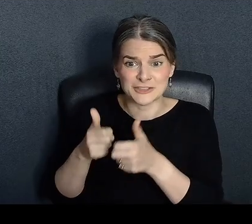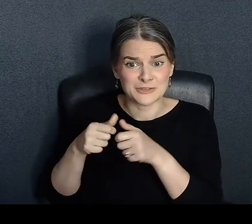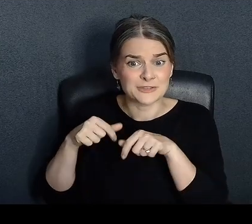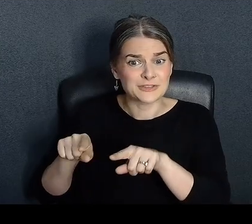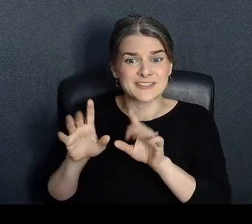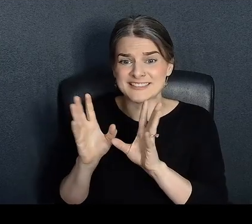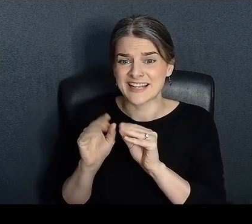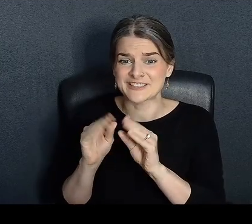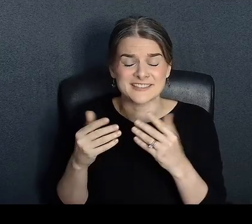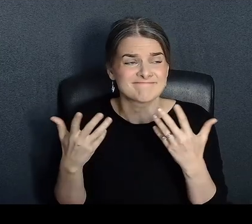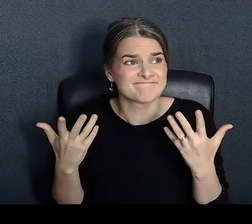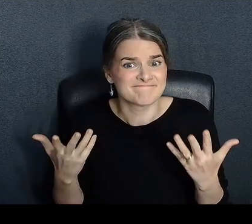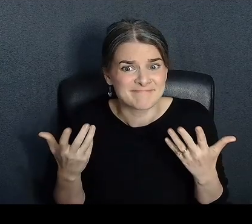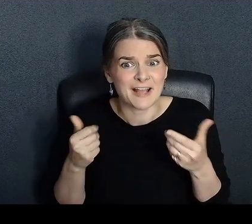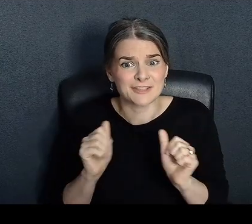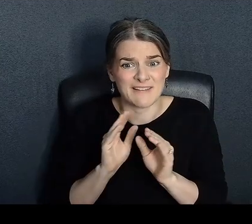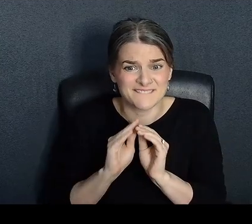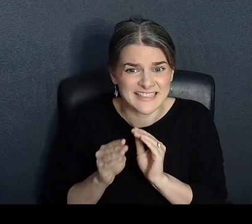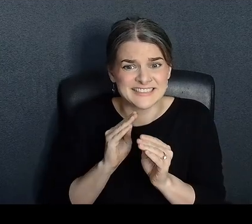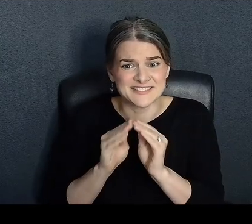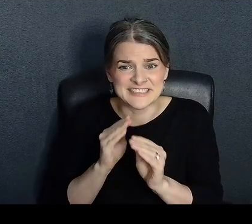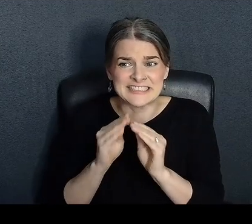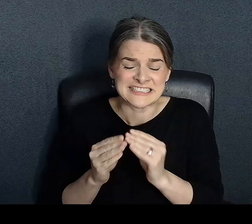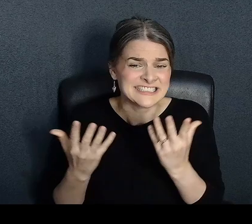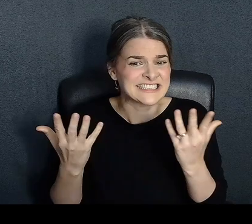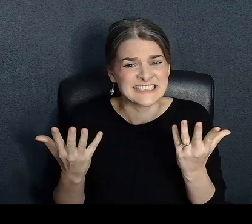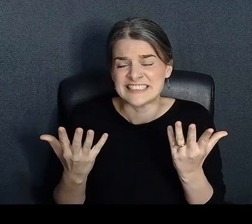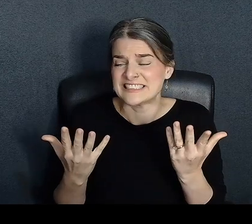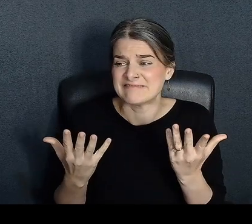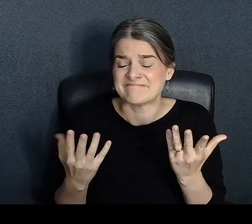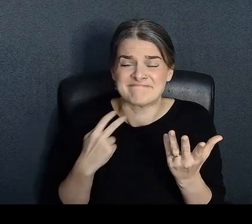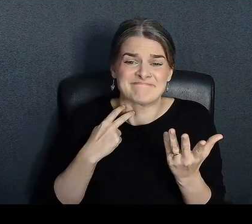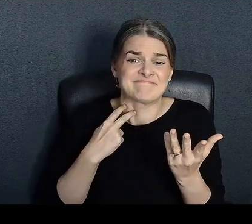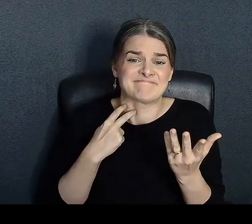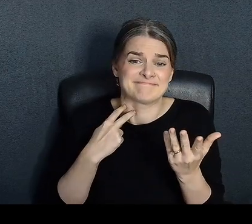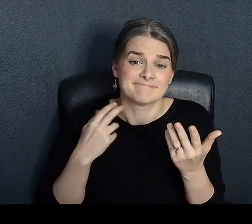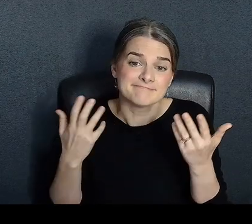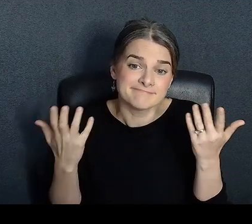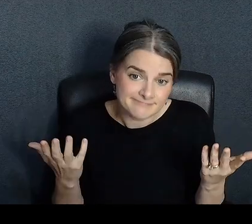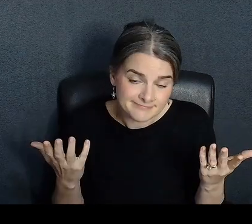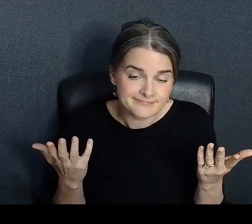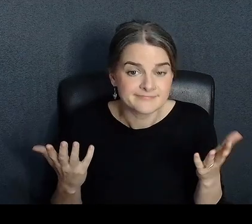everything to rectify it, but I cannot. So again, thanks for joining us.